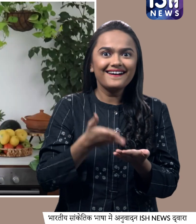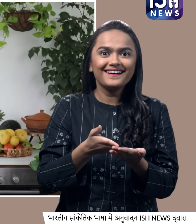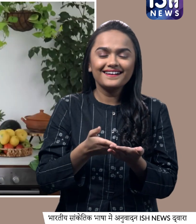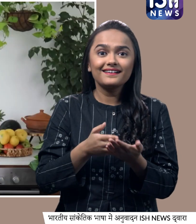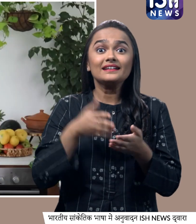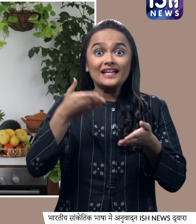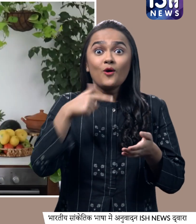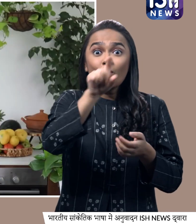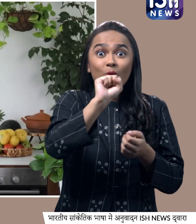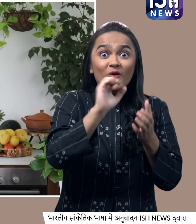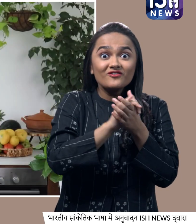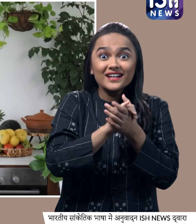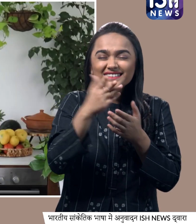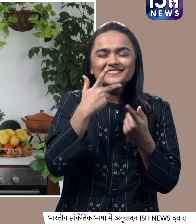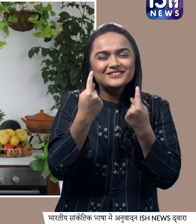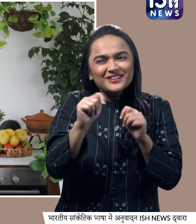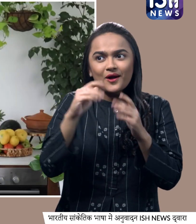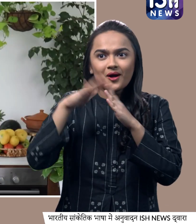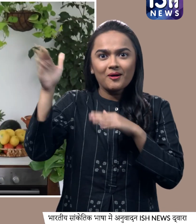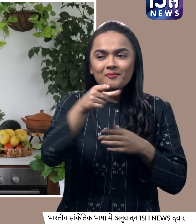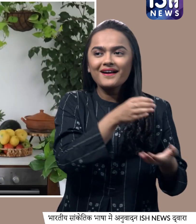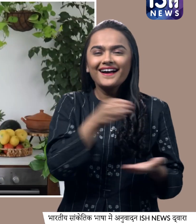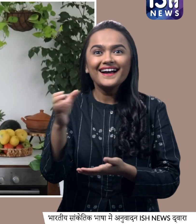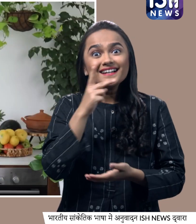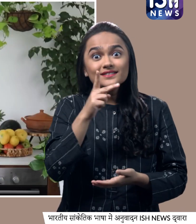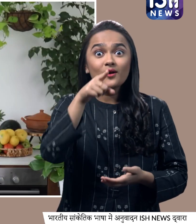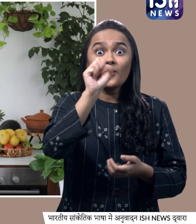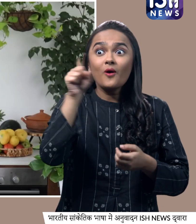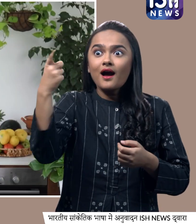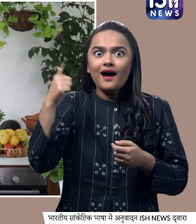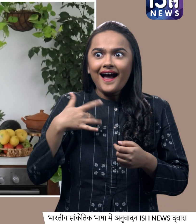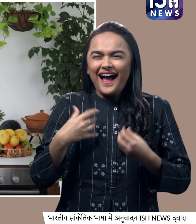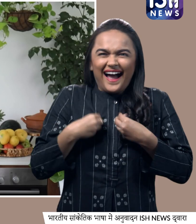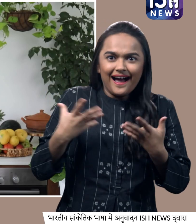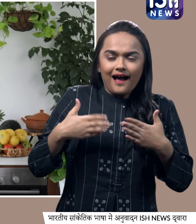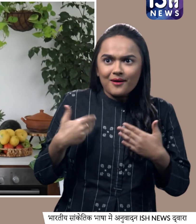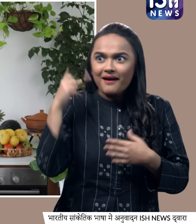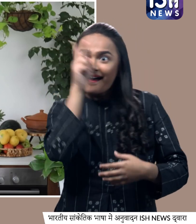Try it with your friends too and share their reactions with us in the comments below